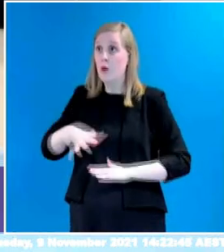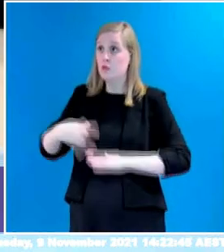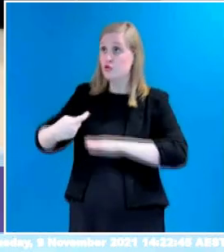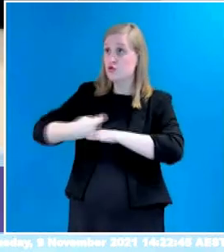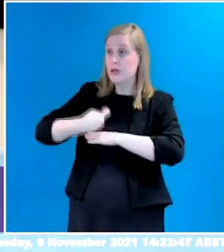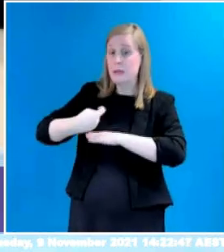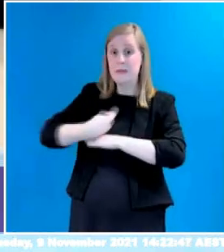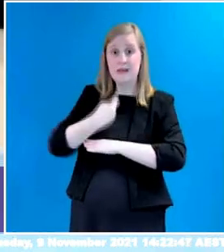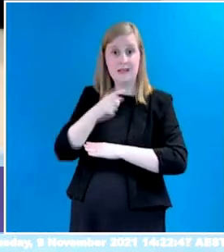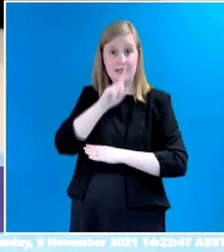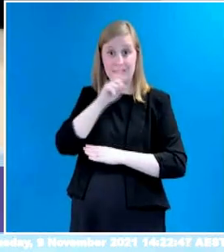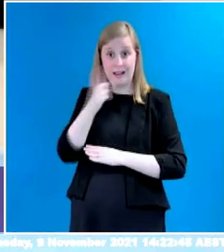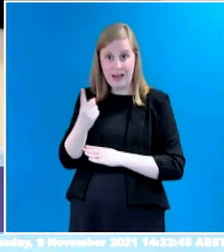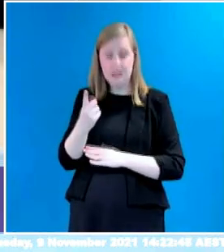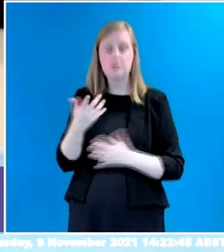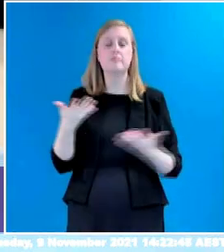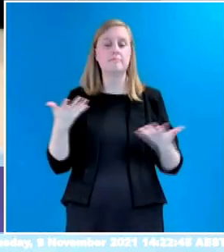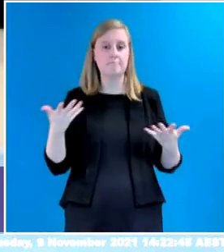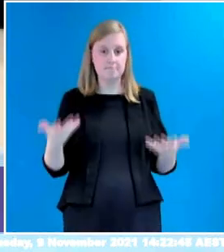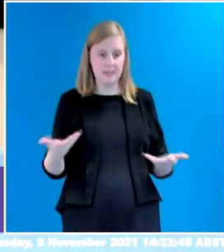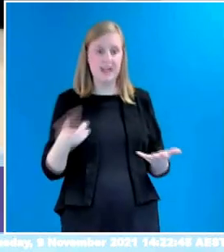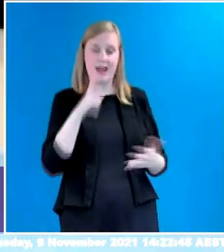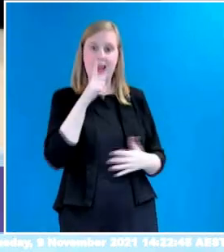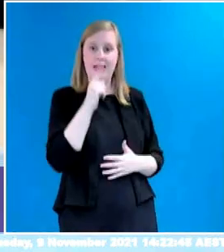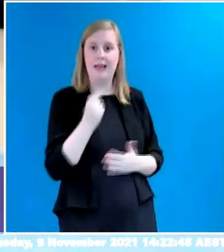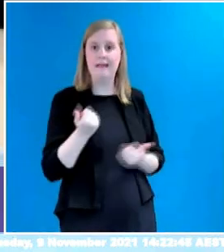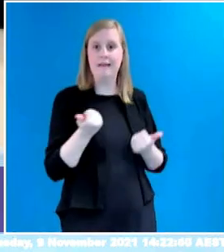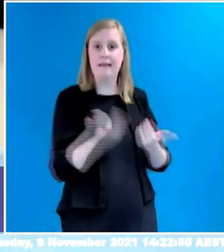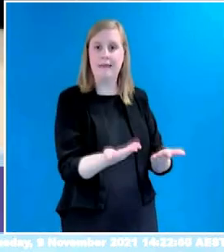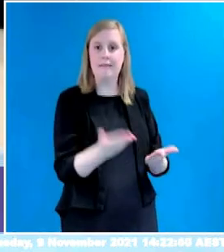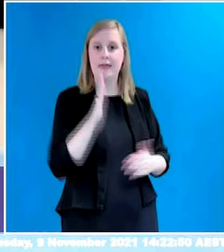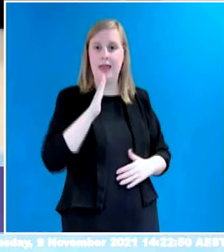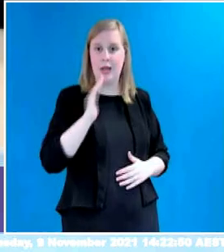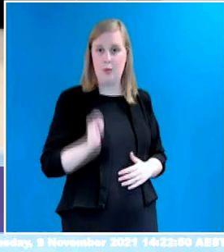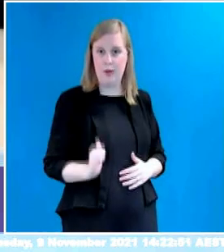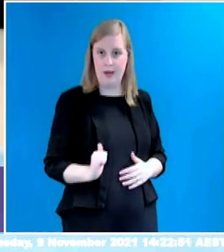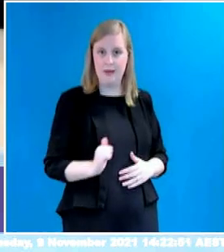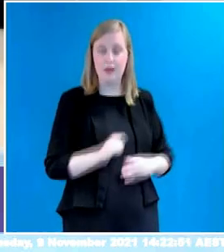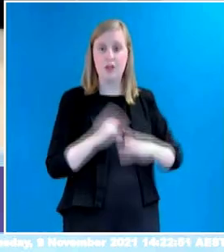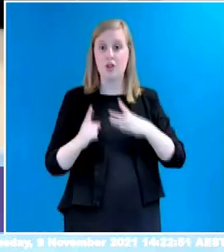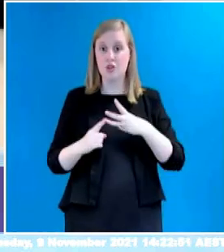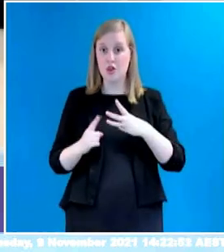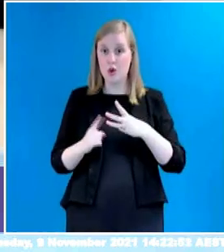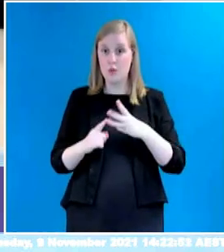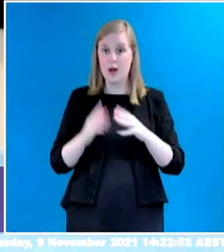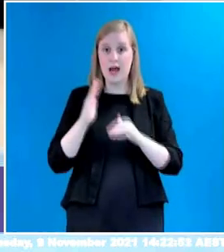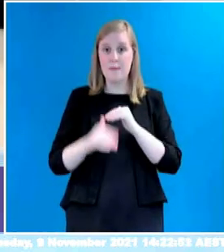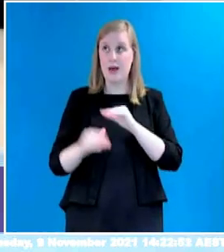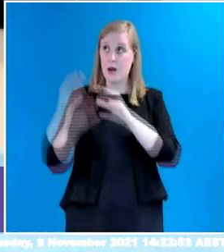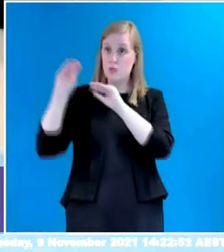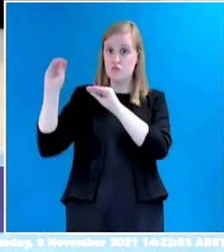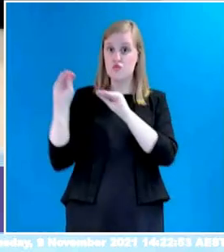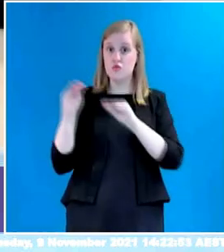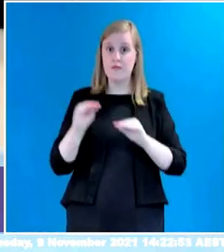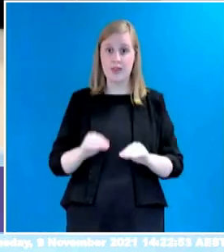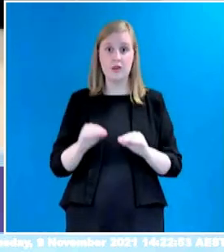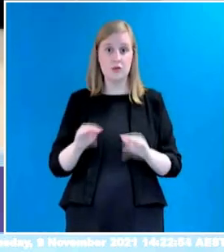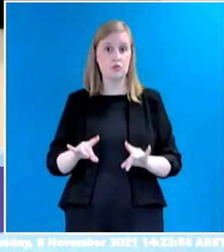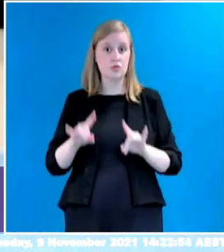The third interpretive declaration concerns migration policy